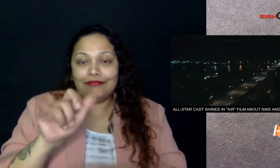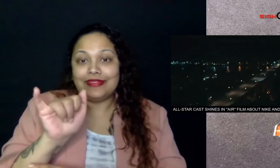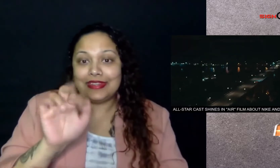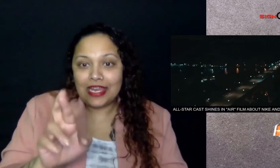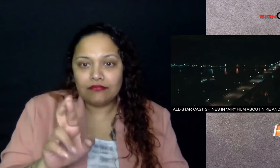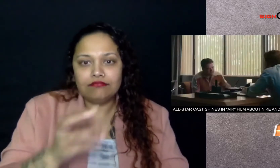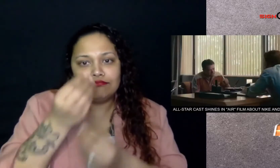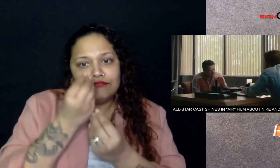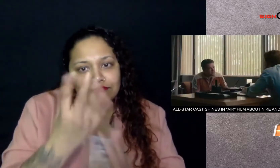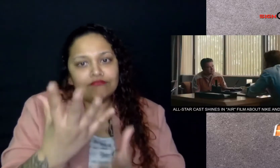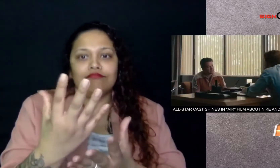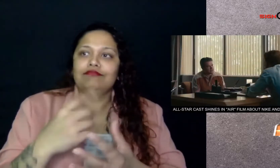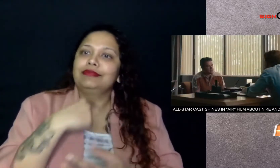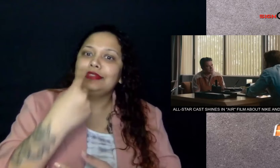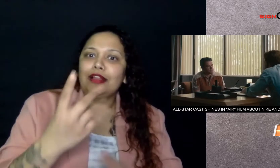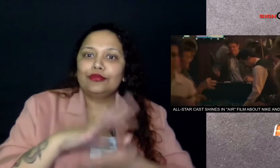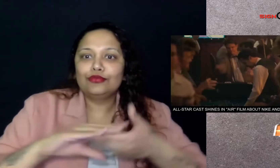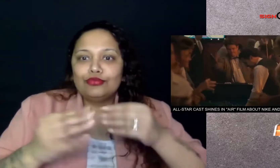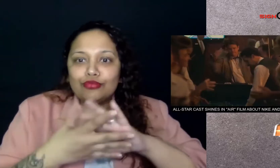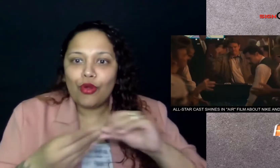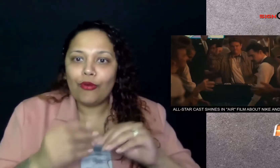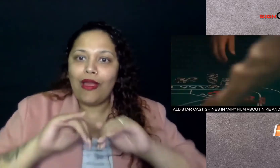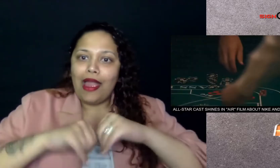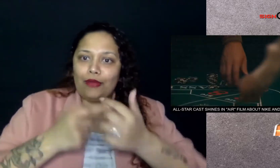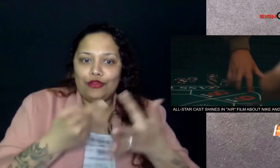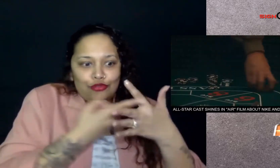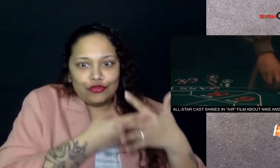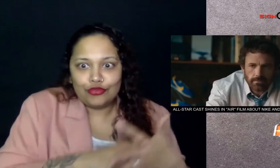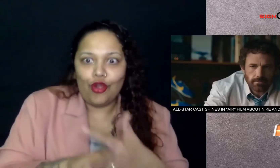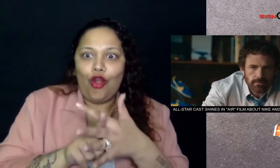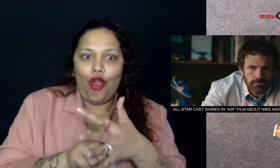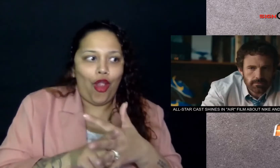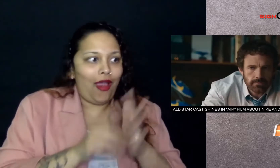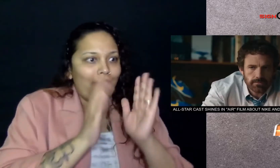now the movie Air tells a story of how it all started.